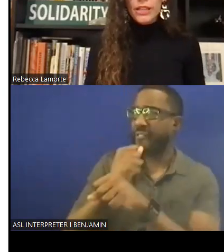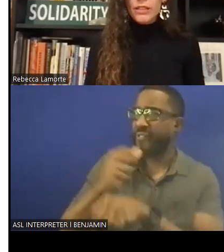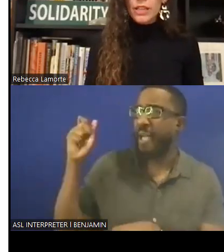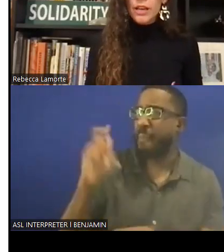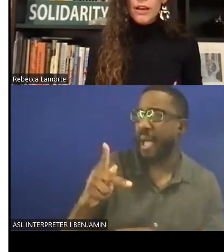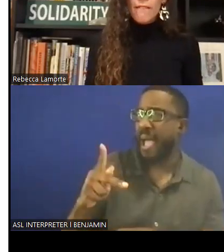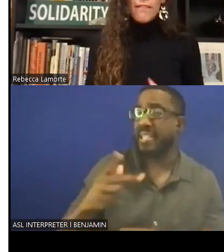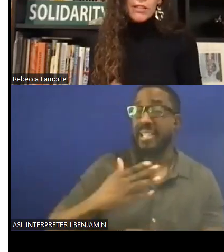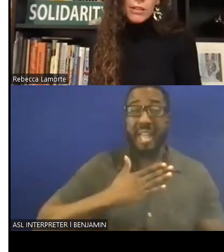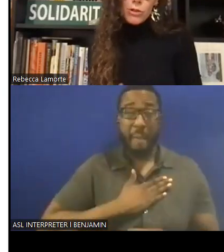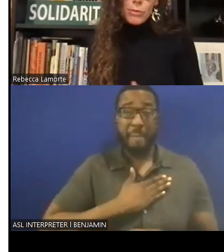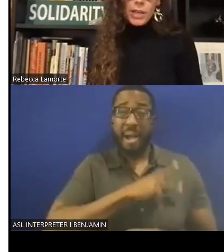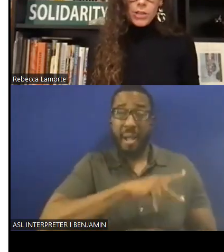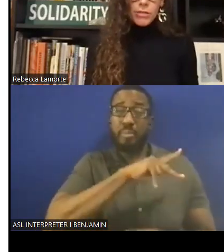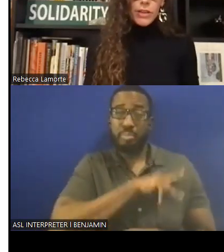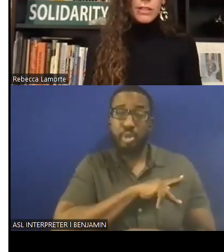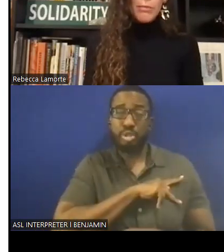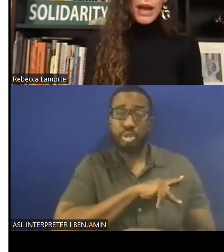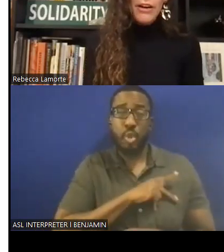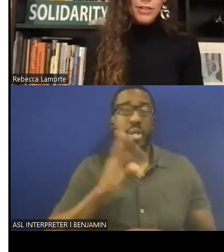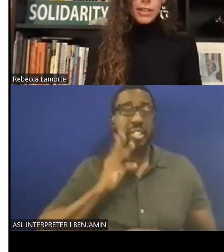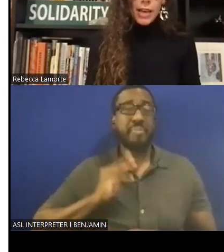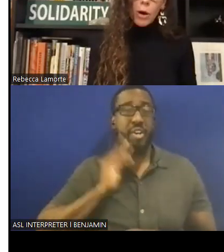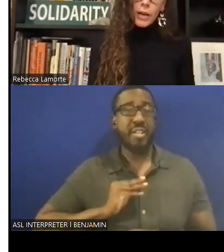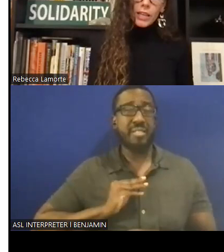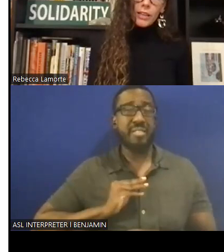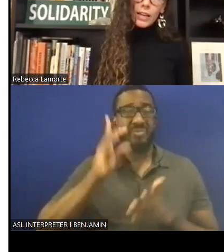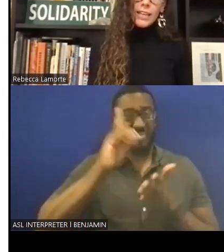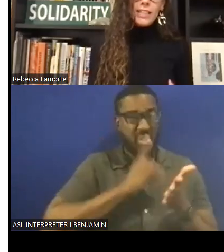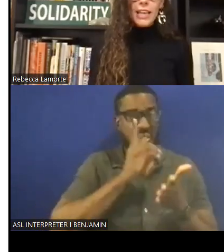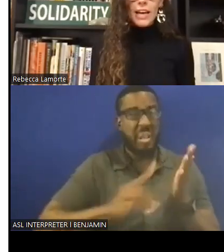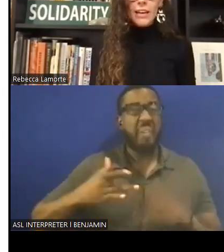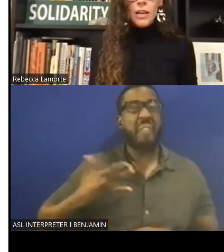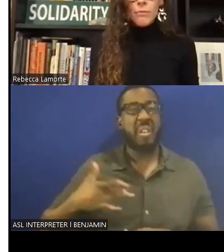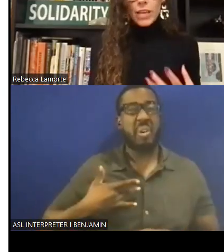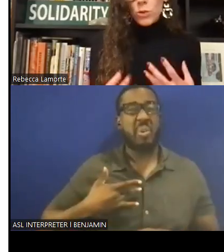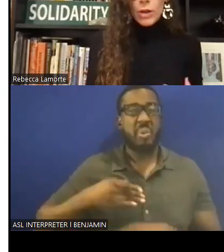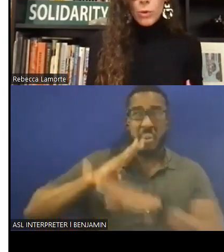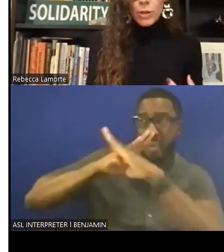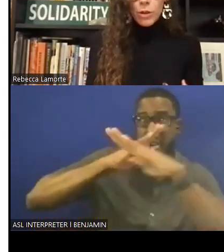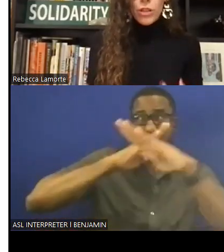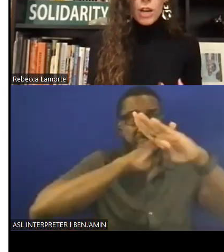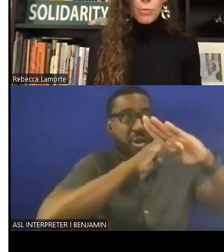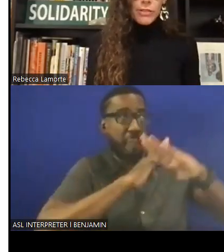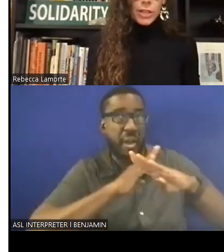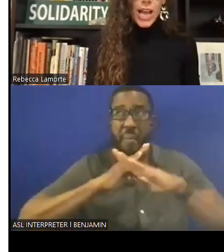facing discrimination, facing barriers to the help I needed. And I say that as a white woman with a lot of privilege